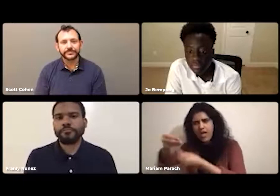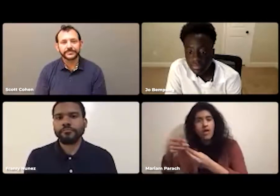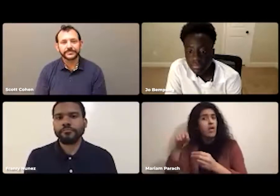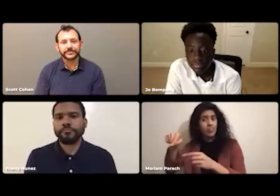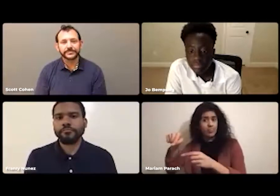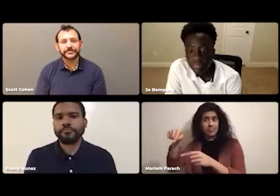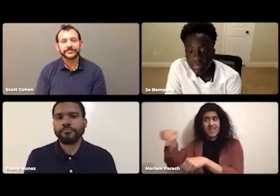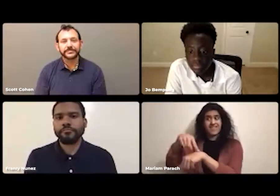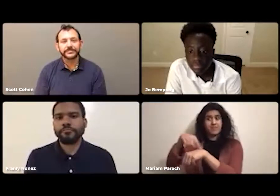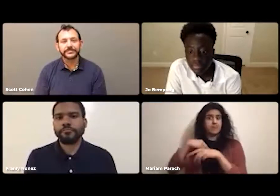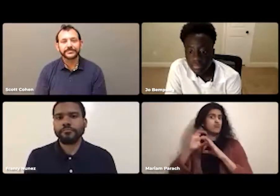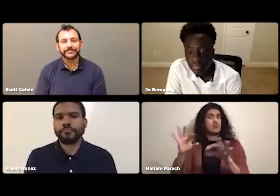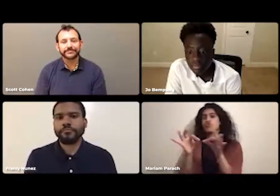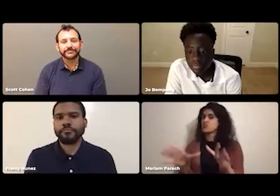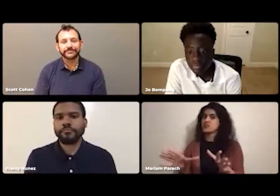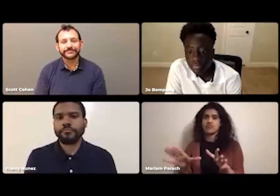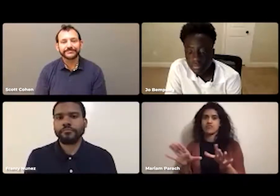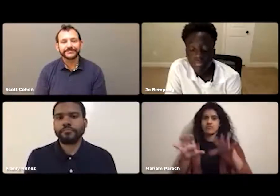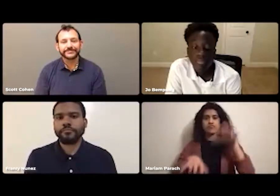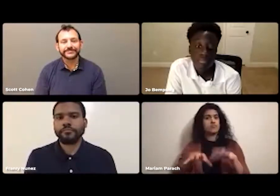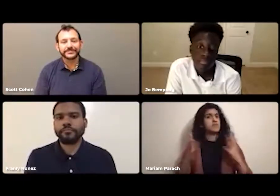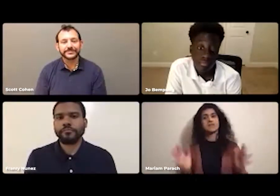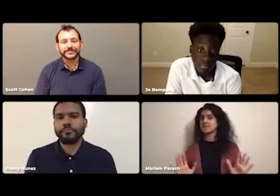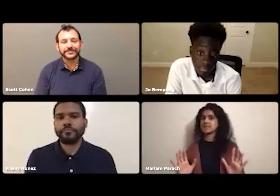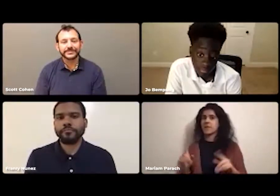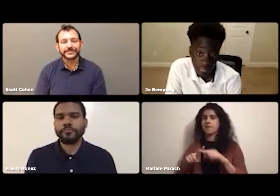All were hearing.